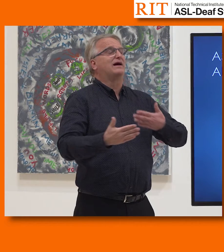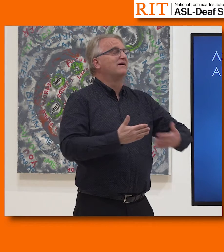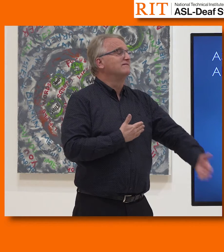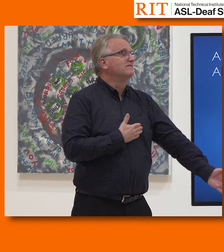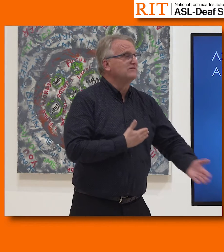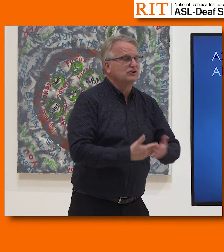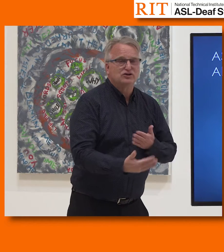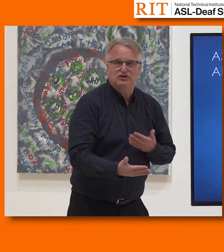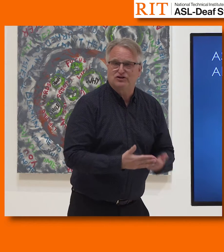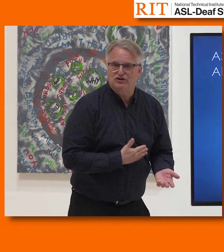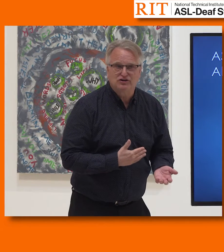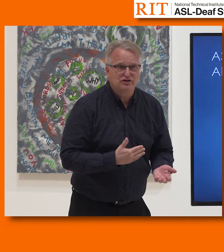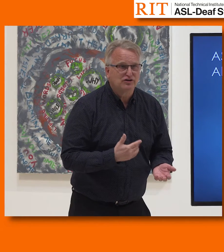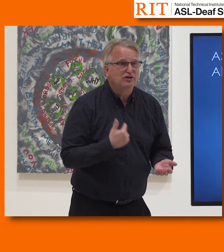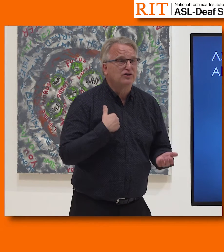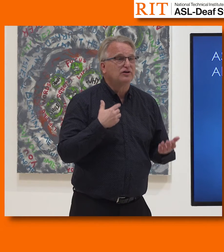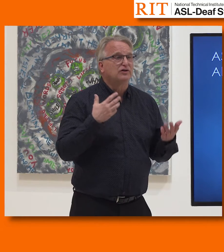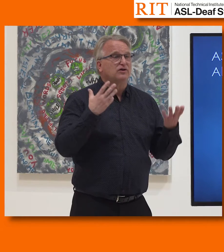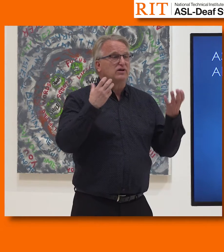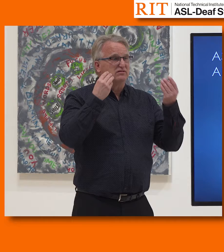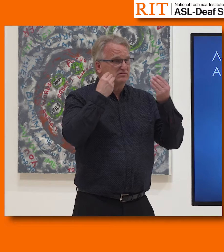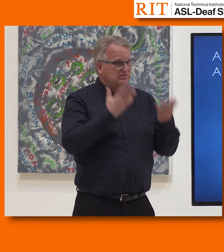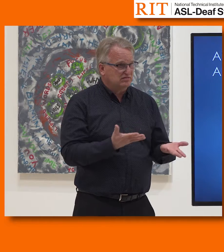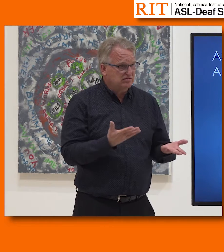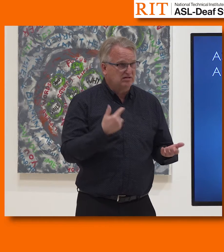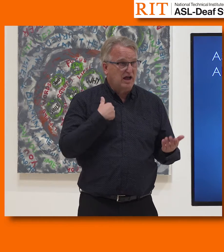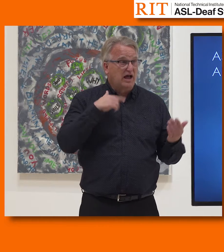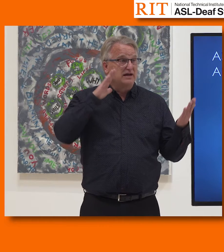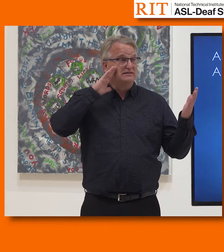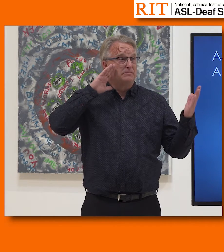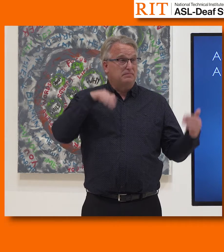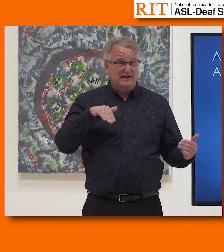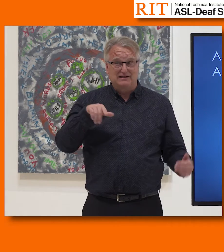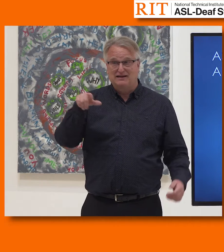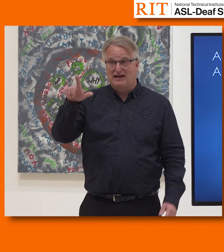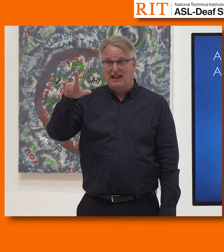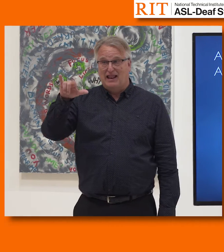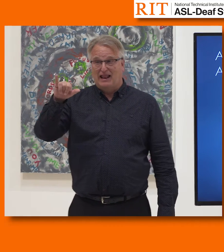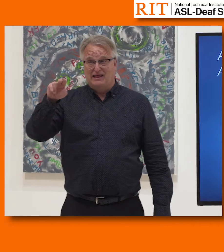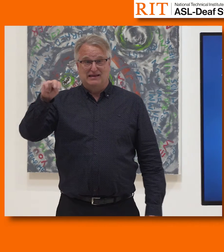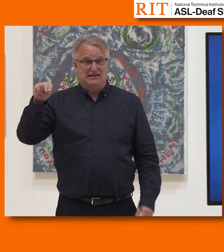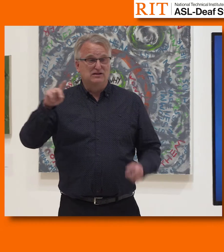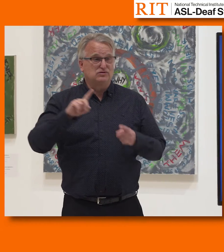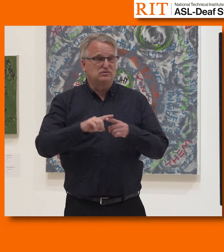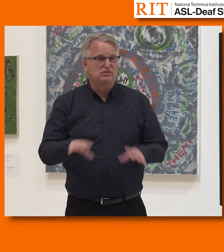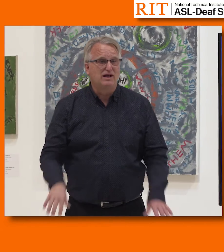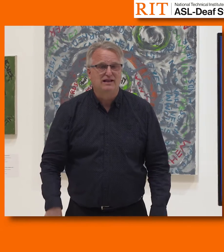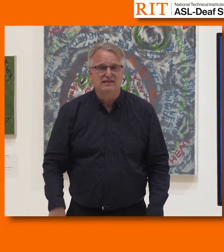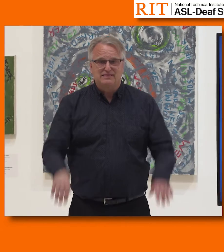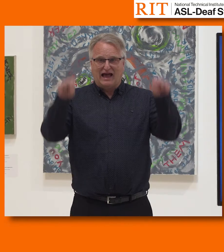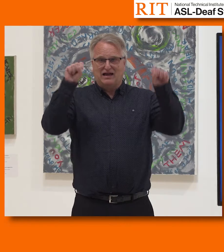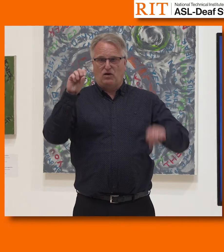They may be tired. It could be a myriad of reasons why things have gone wrong. I would expect my ally Lynn in this case